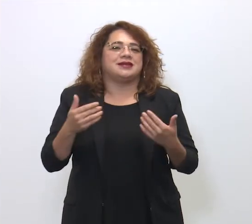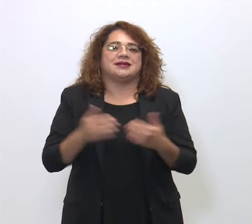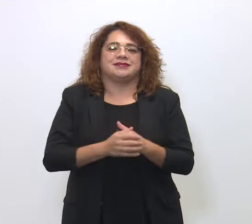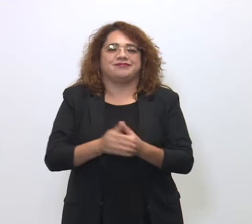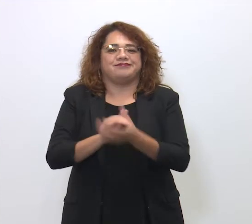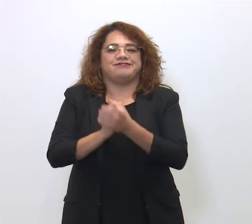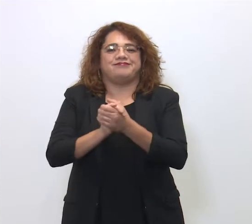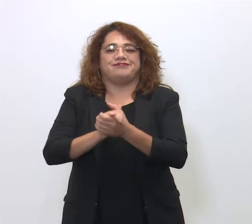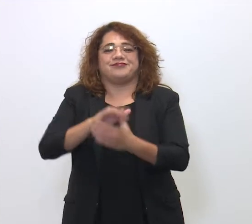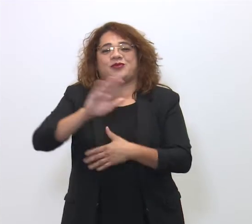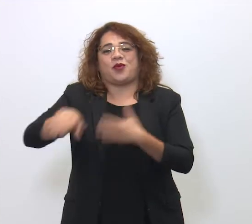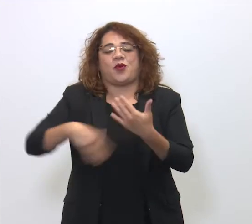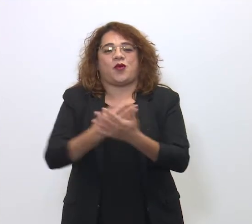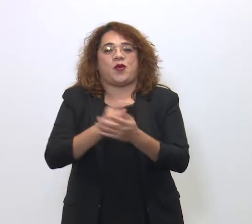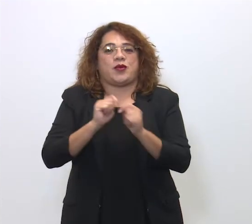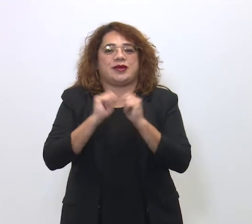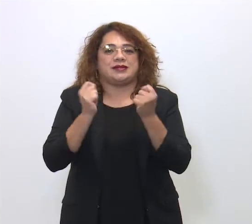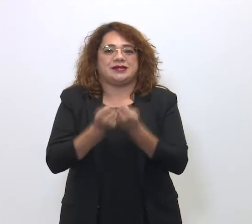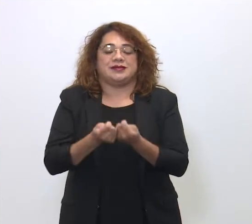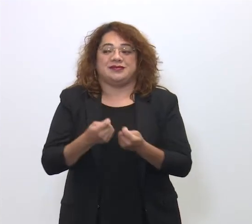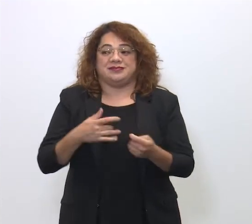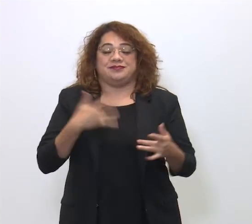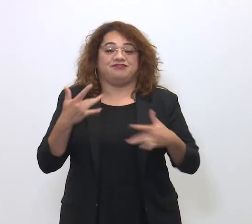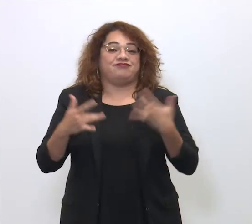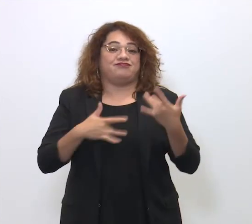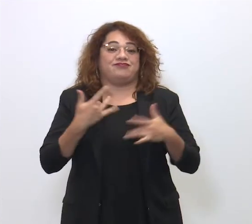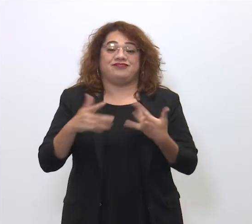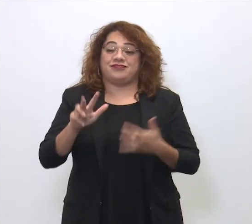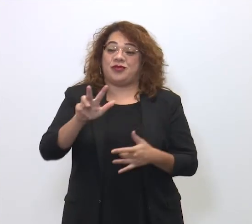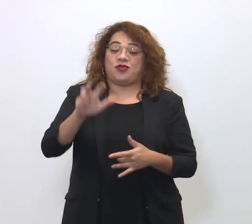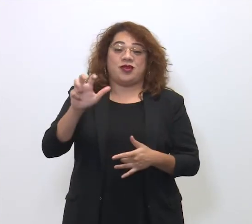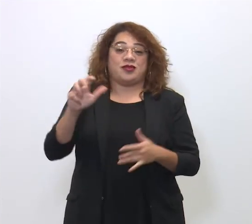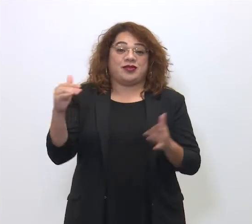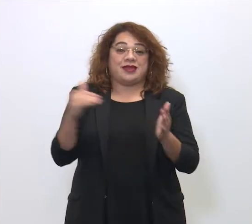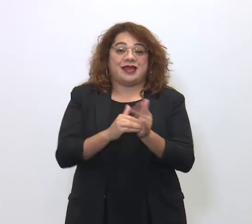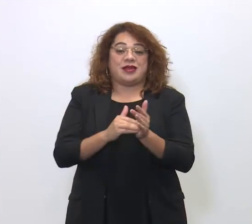The fact that there's 300,000 folks that have received at least one dose, I think I got it right